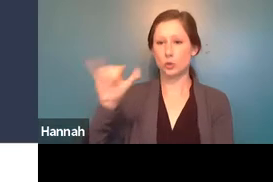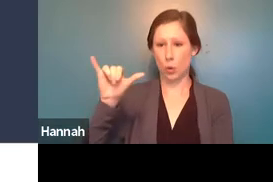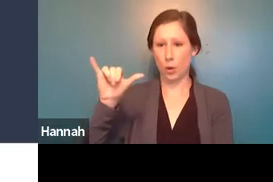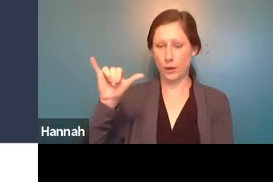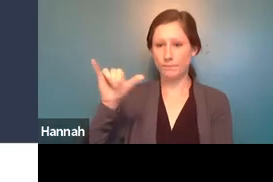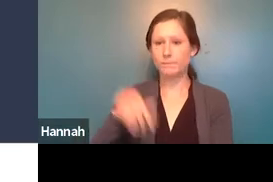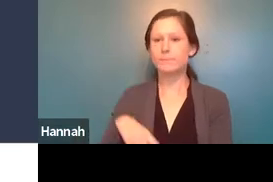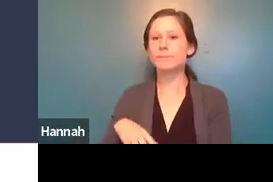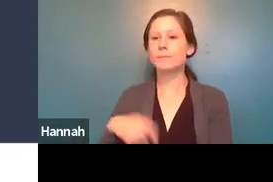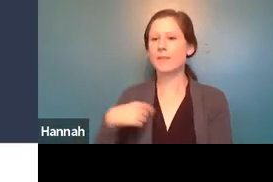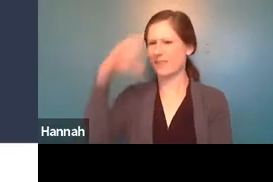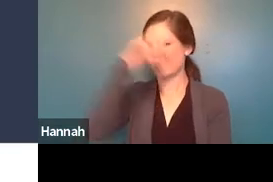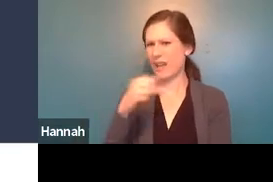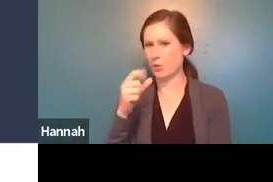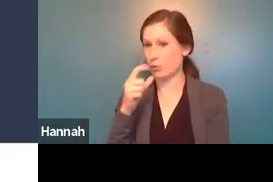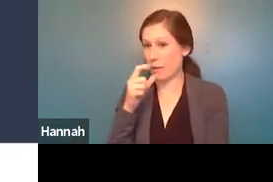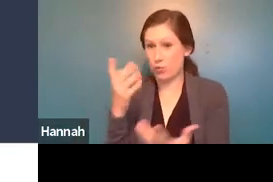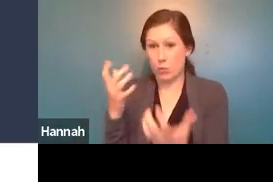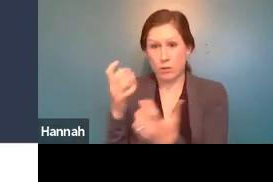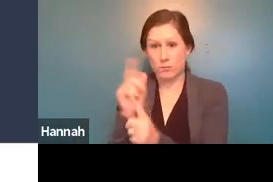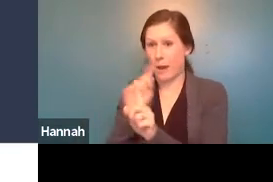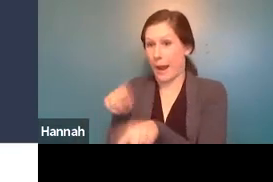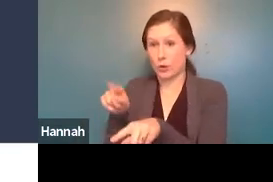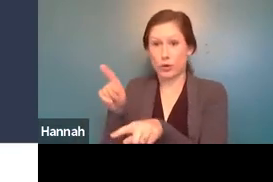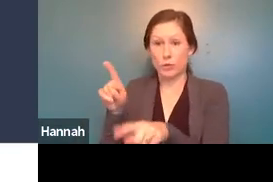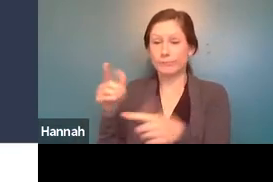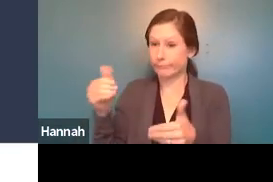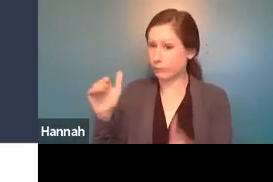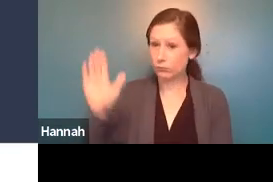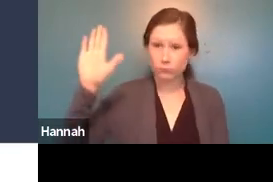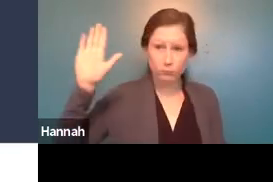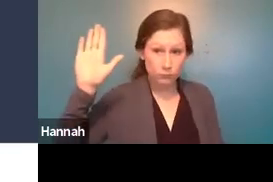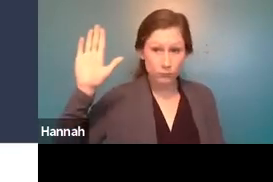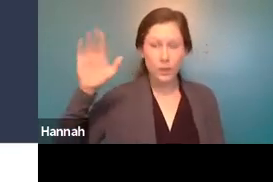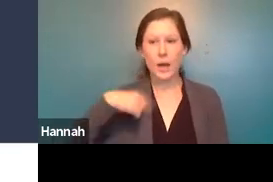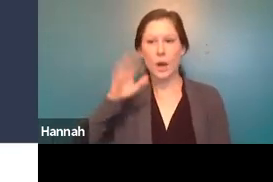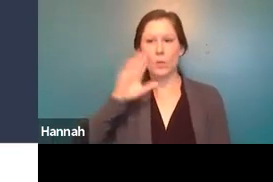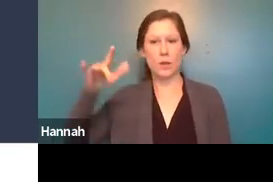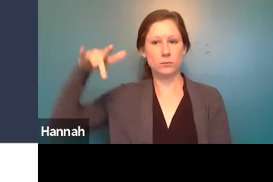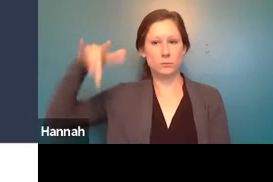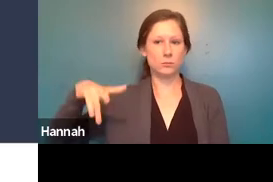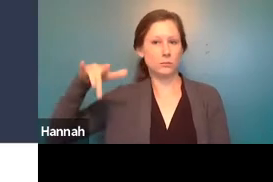whichever panelists or whoever wants to answer raise their hand and I guess we can turn on their mic and make sure they can